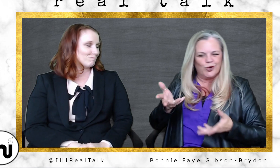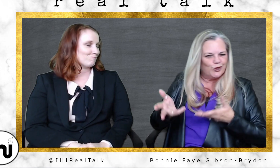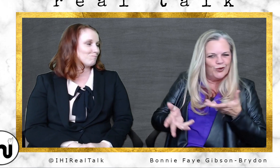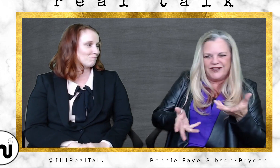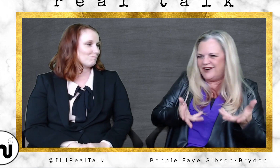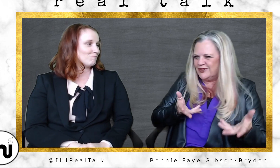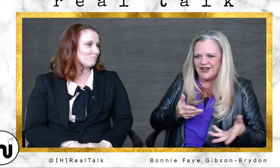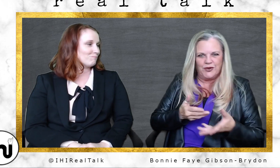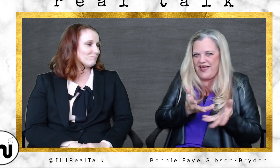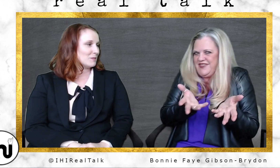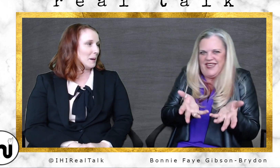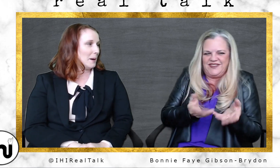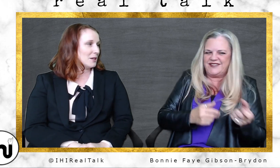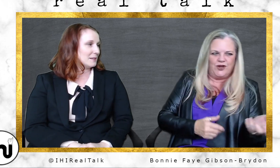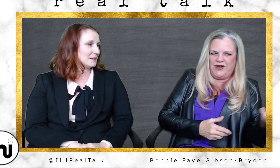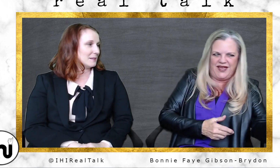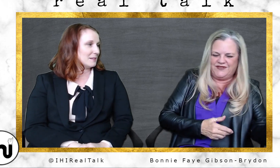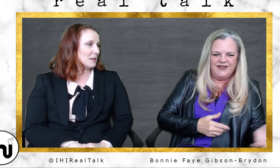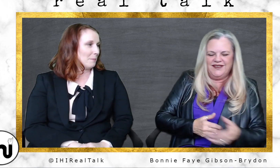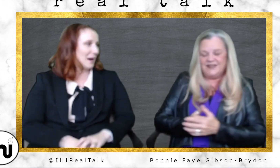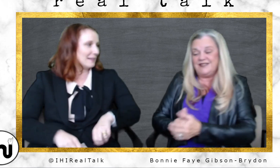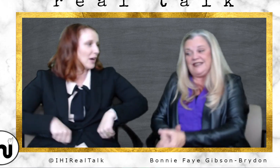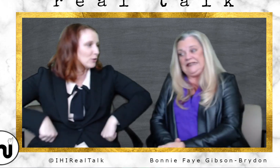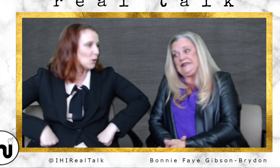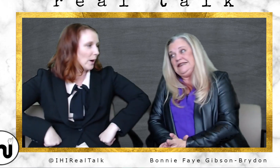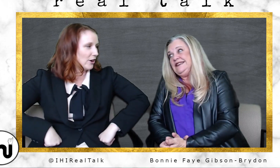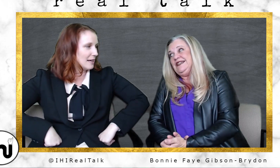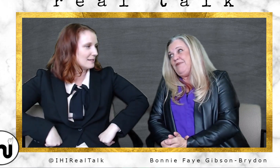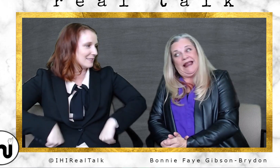whatever... I don't have the ethics. I don't have... Desirée: Bilateral awareness.